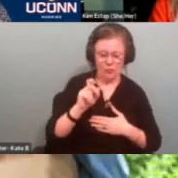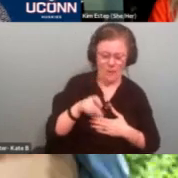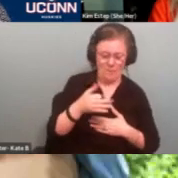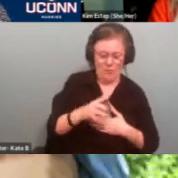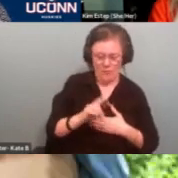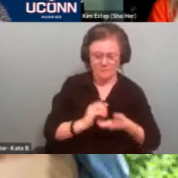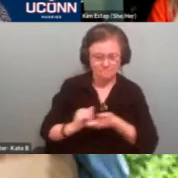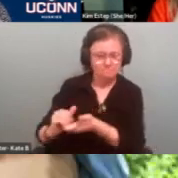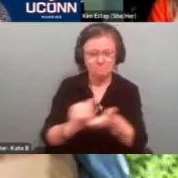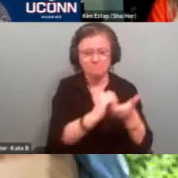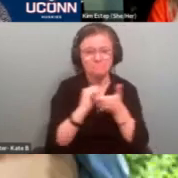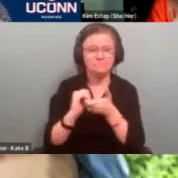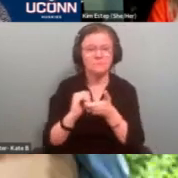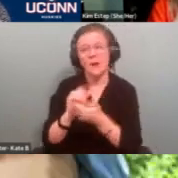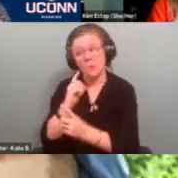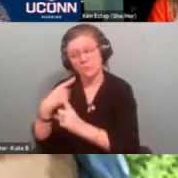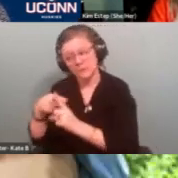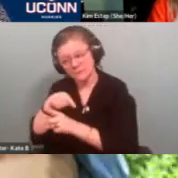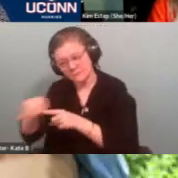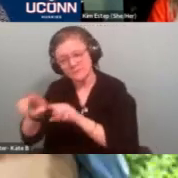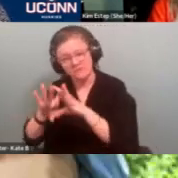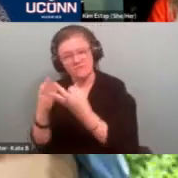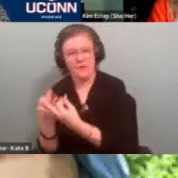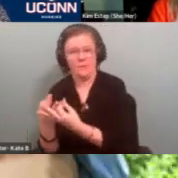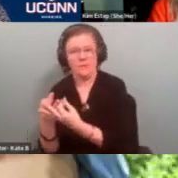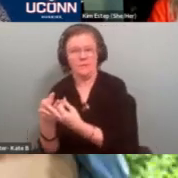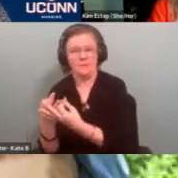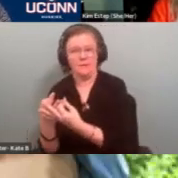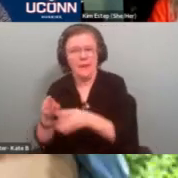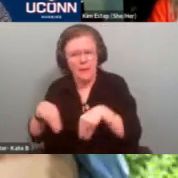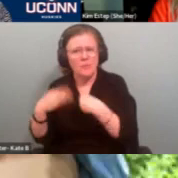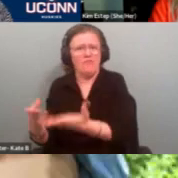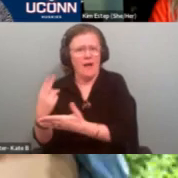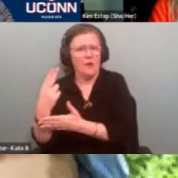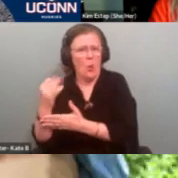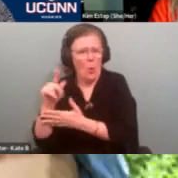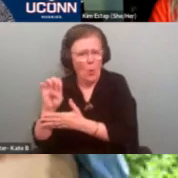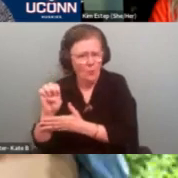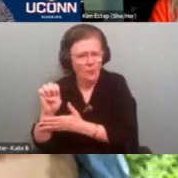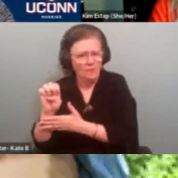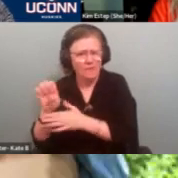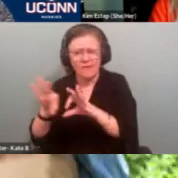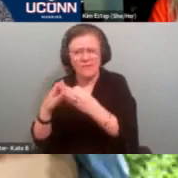with families, and we also help to teach hope to make sure that families don't have to walk the